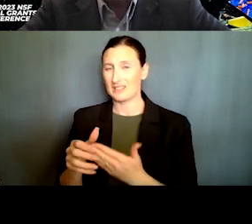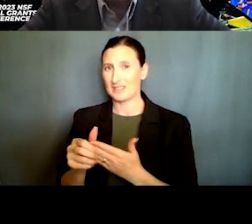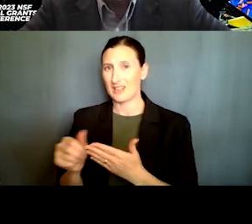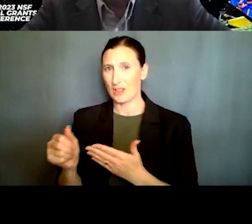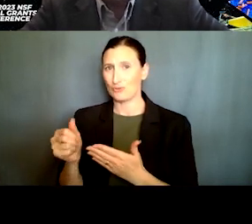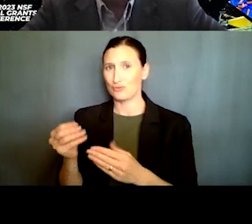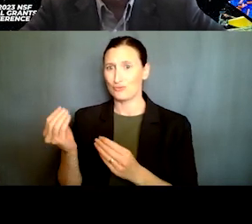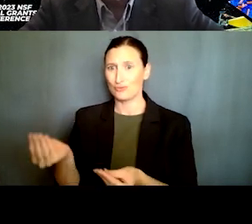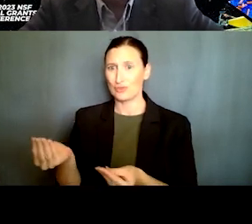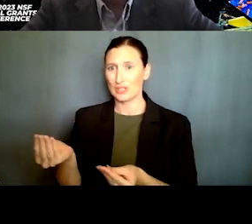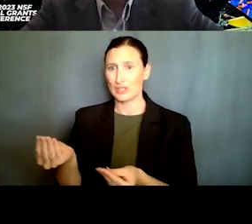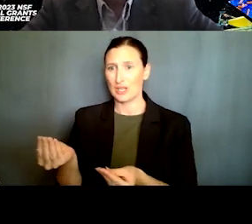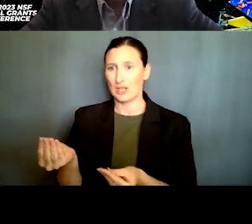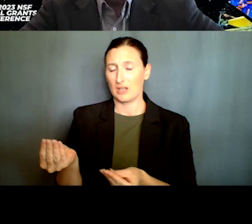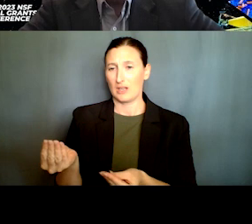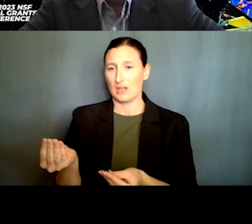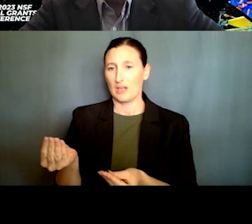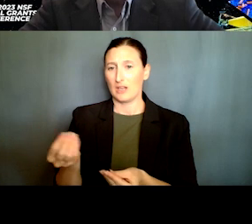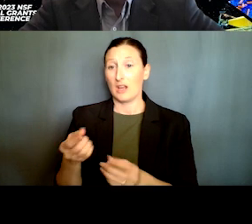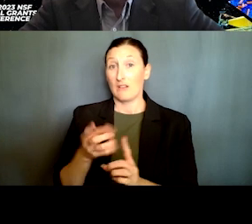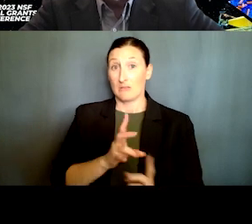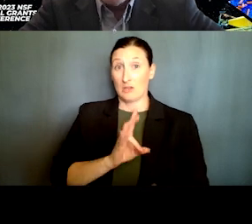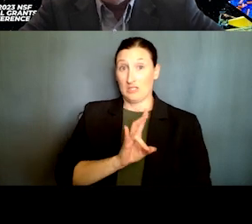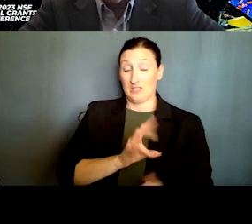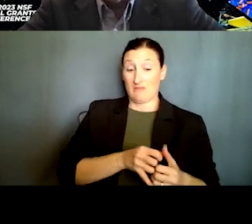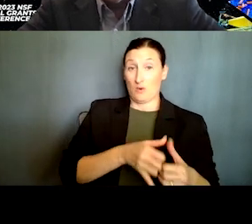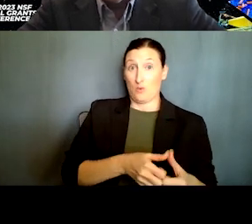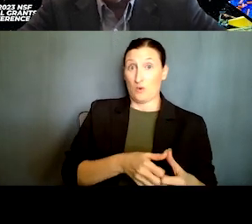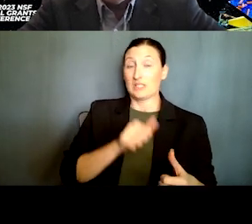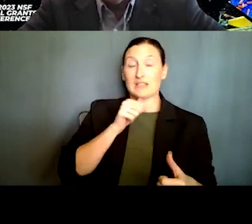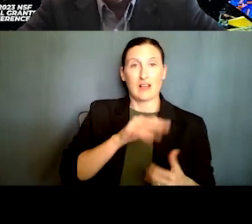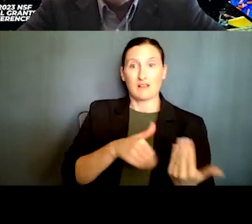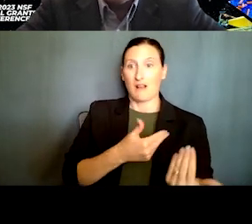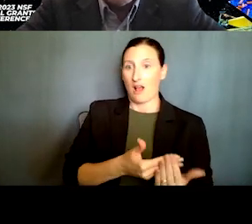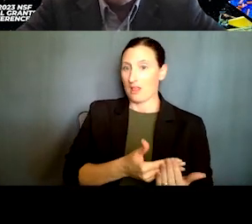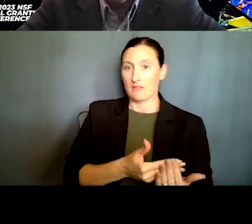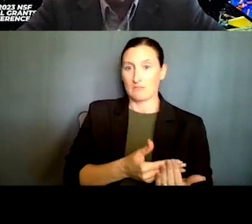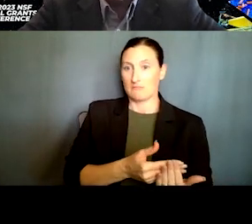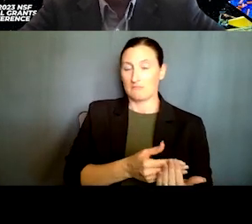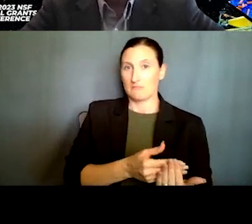emphasized here is that of those seven awards, they have not all gone to